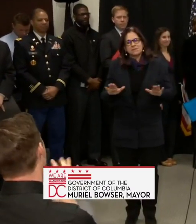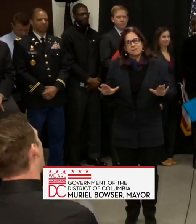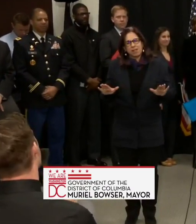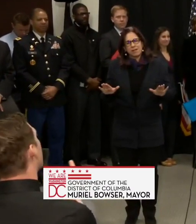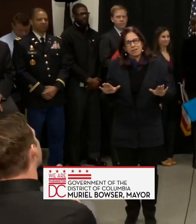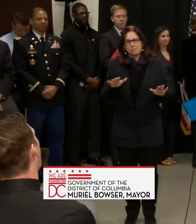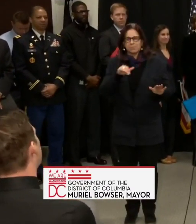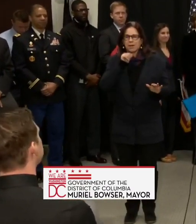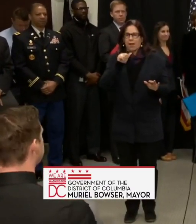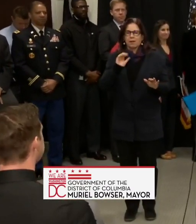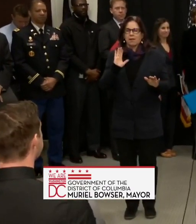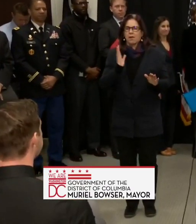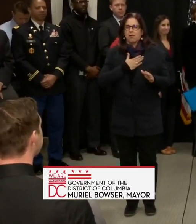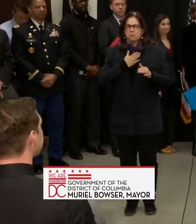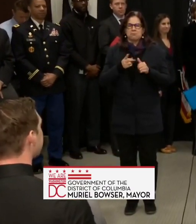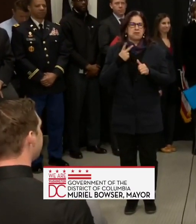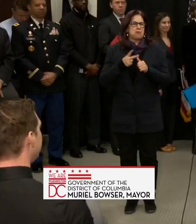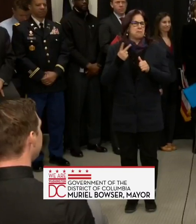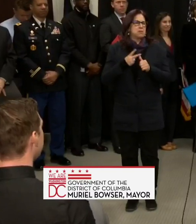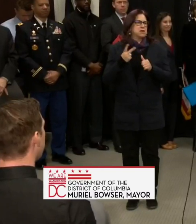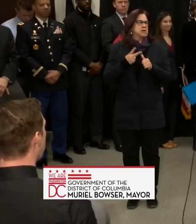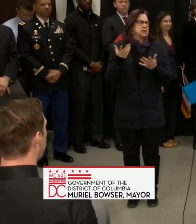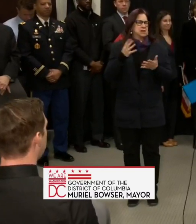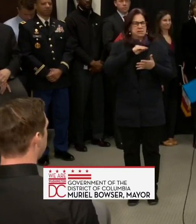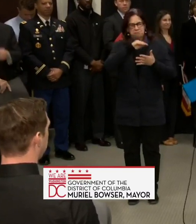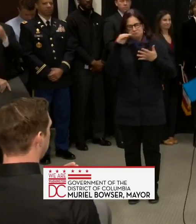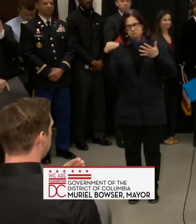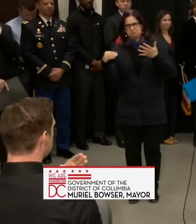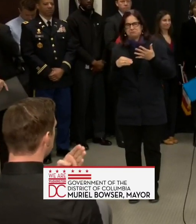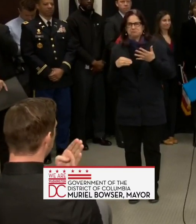I KNOW YOU WON'T DISCUSS TACTICS BUT CAN YOU DESCRIBE ANY